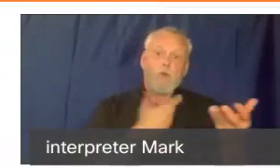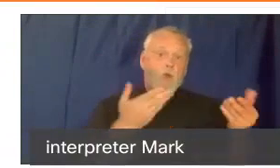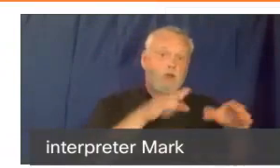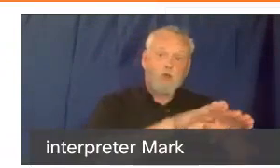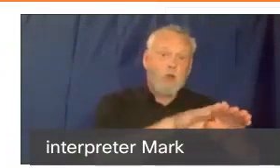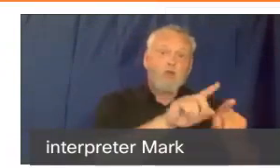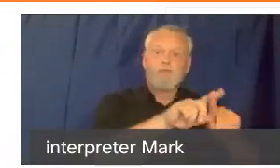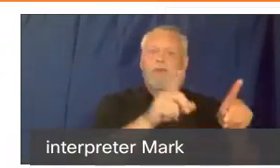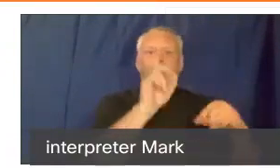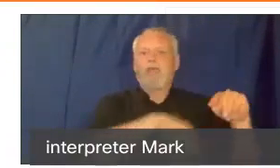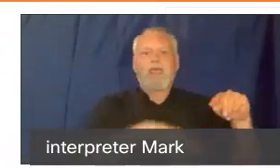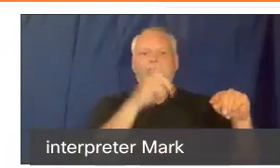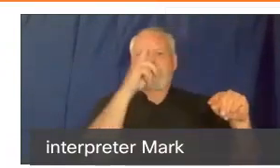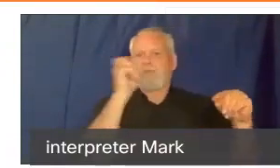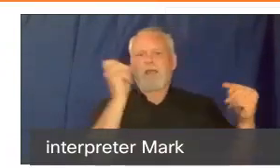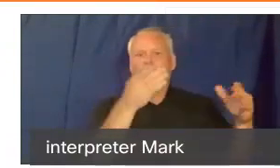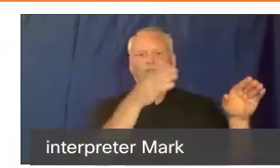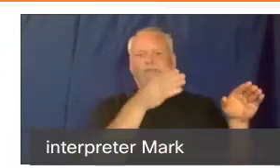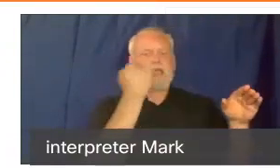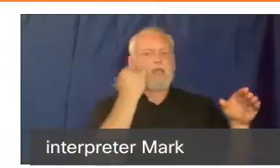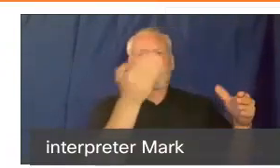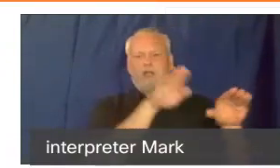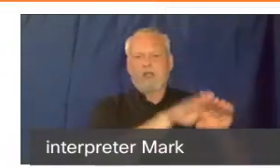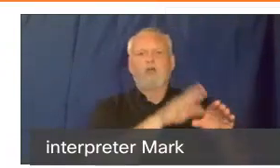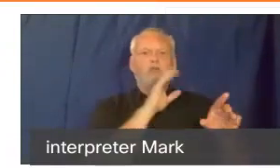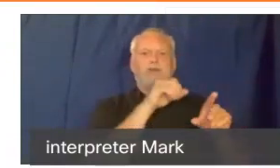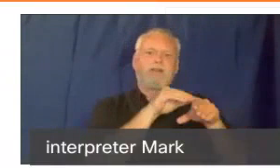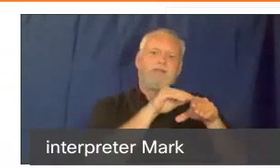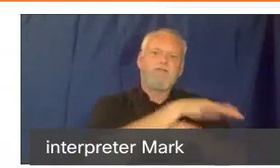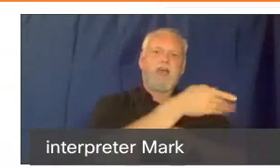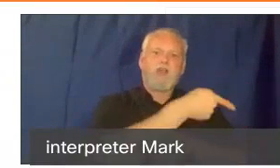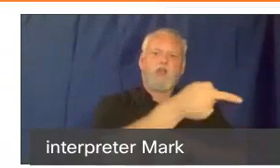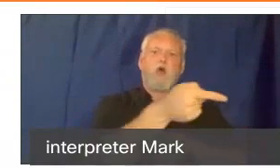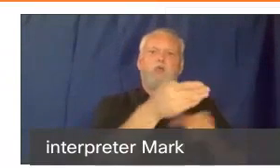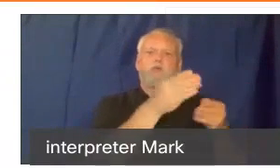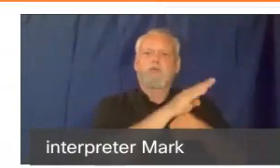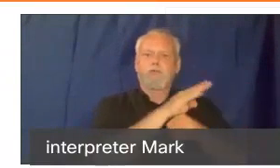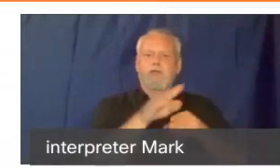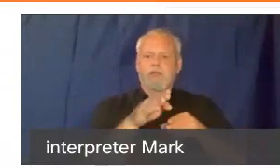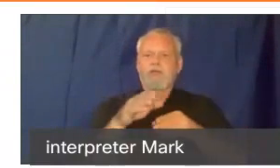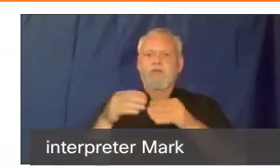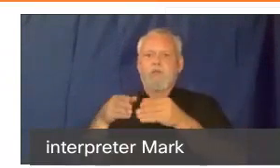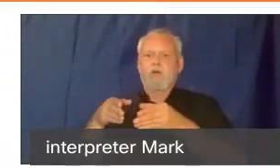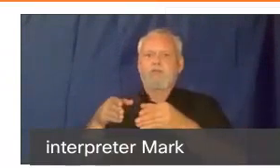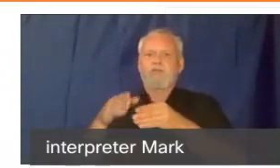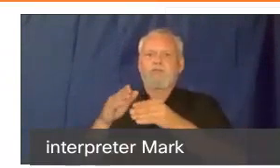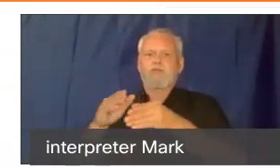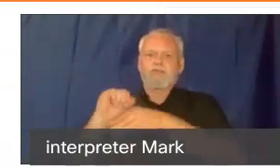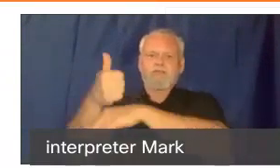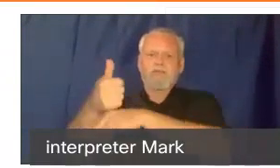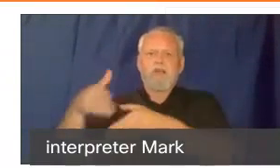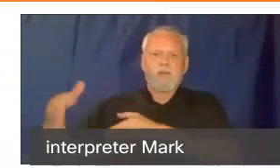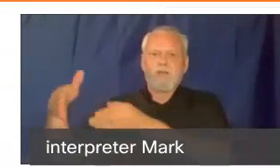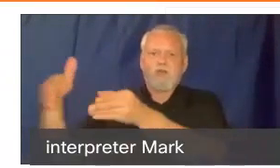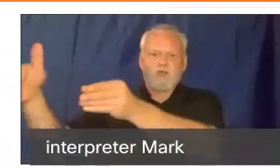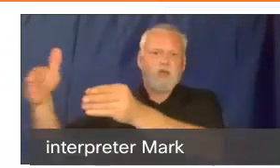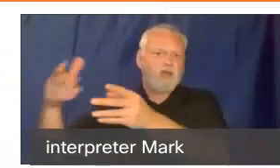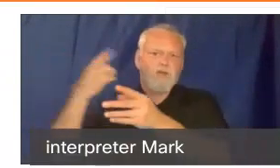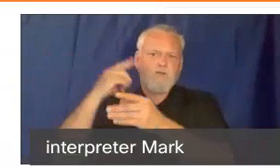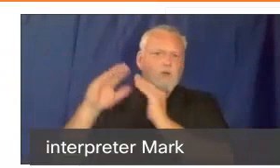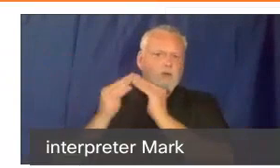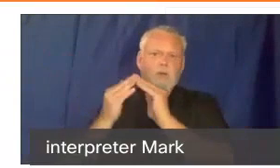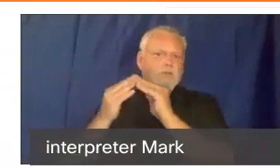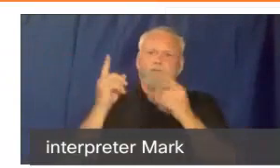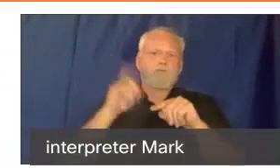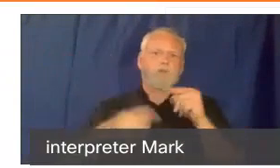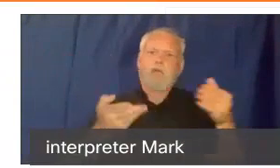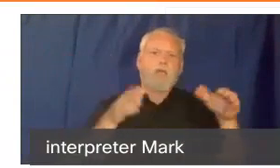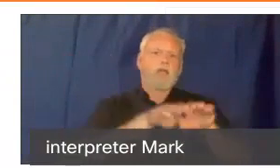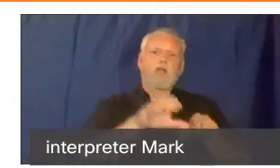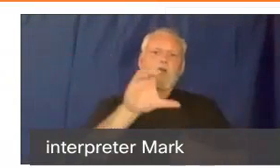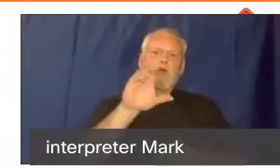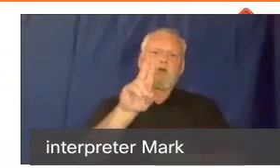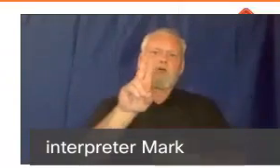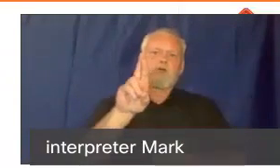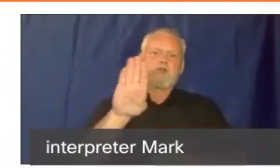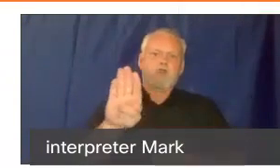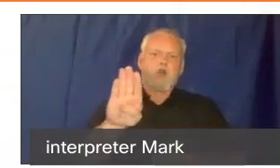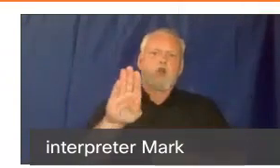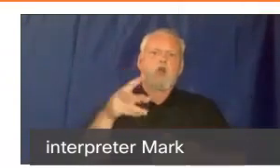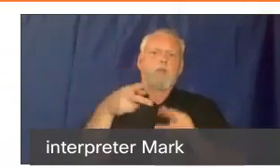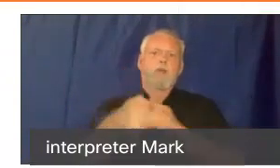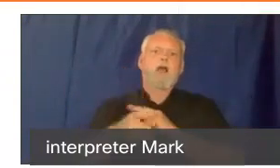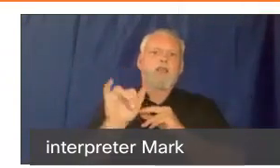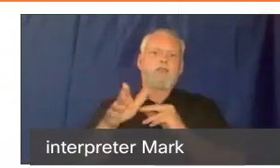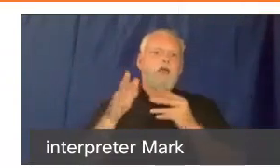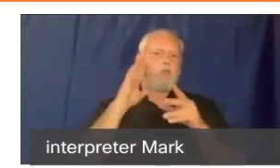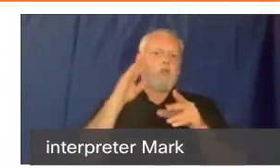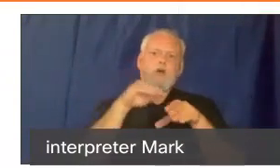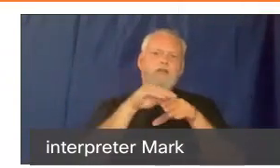And will close them will impact those businesses the trail. It's we believe it is to say the community and the witnesses, and we cannot close any market that serve or impact any business along the trail.